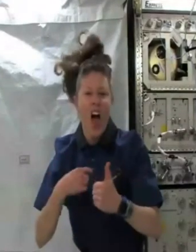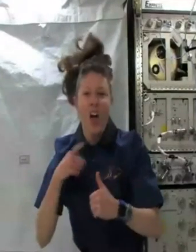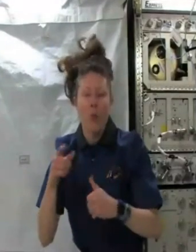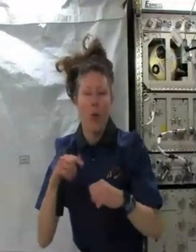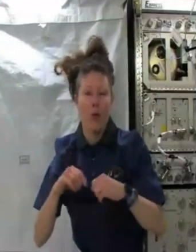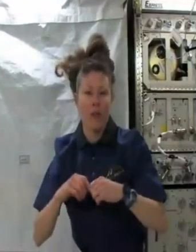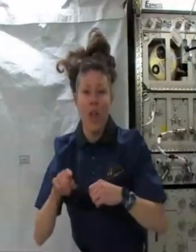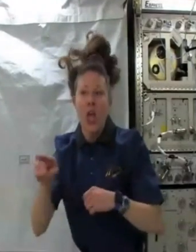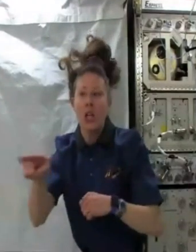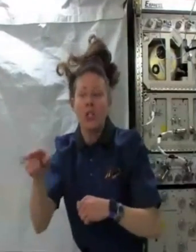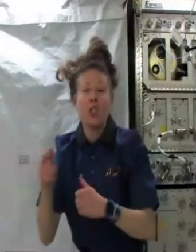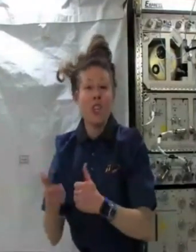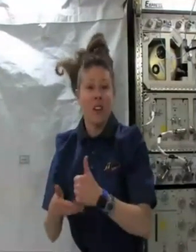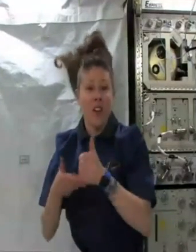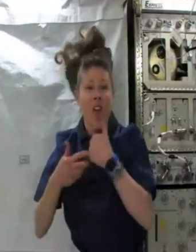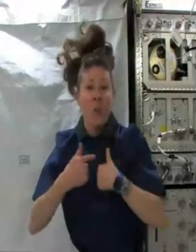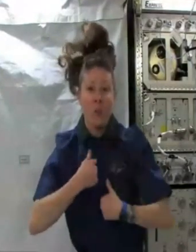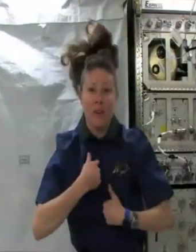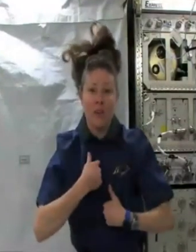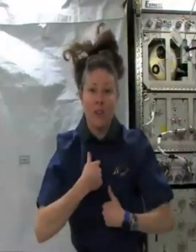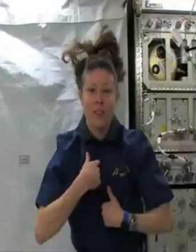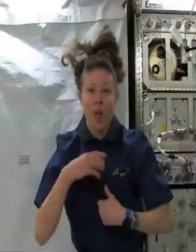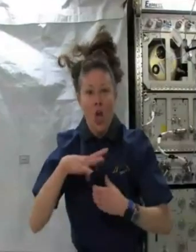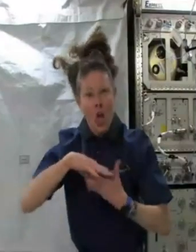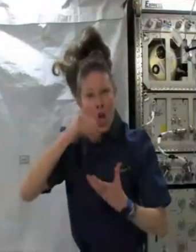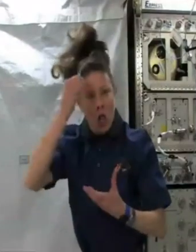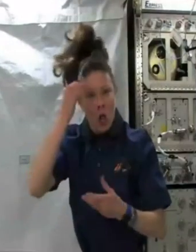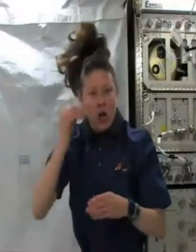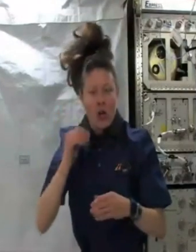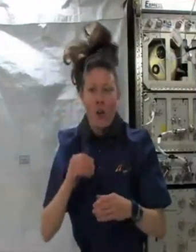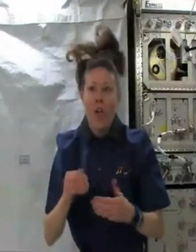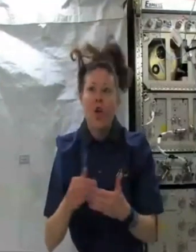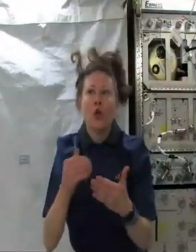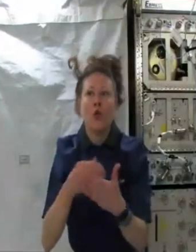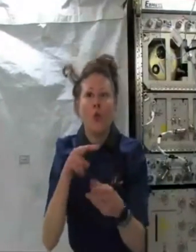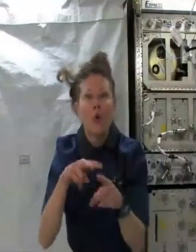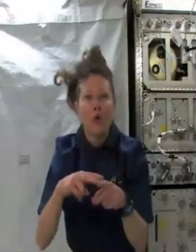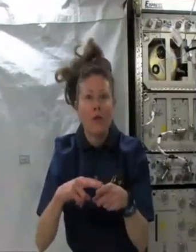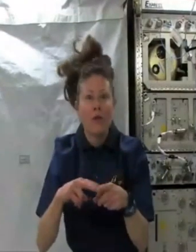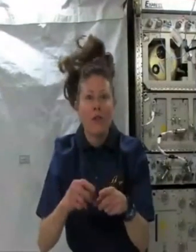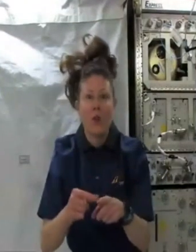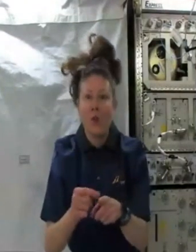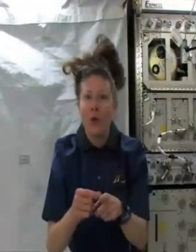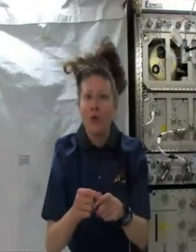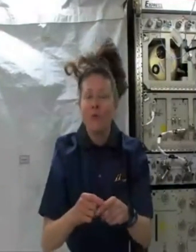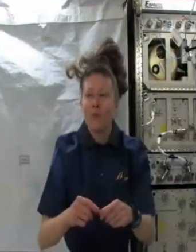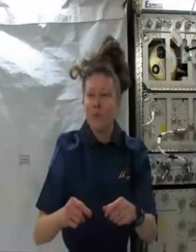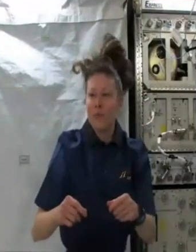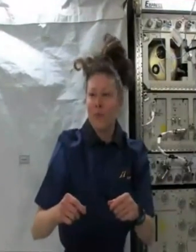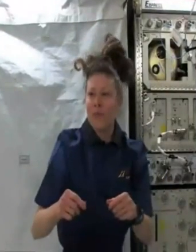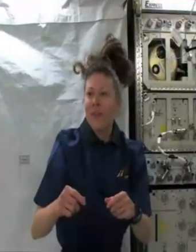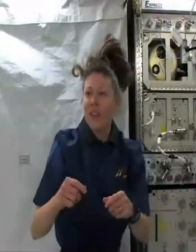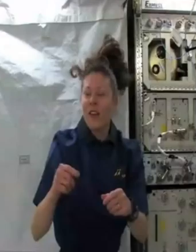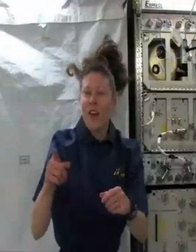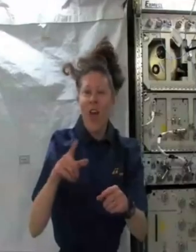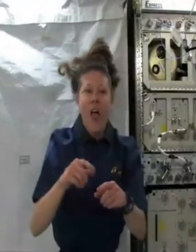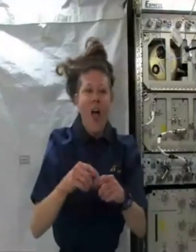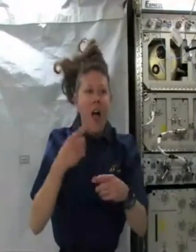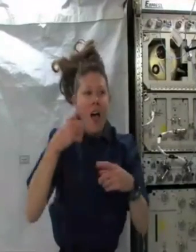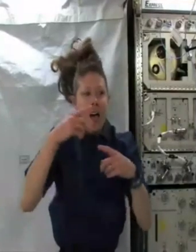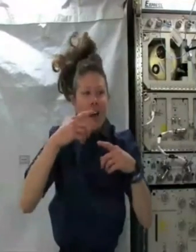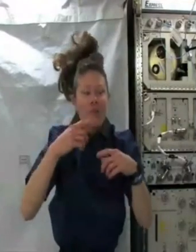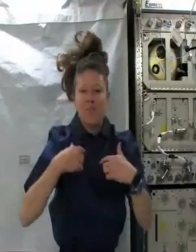I helped her and she helped me learn new vocabulary words.